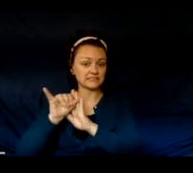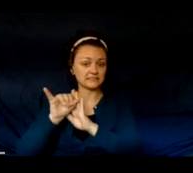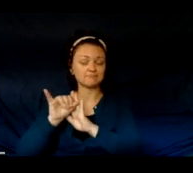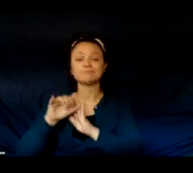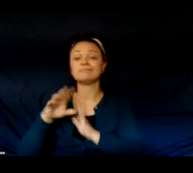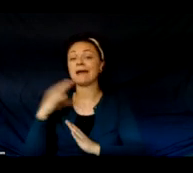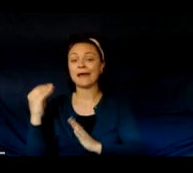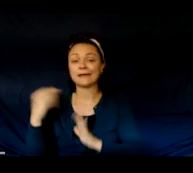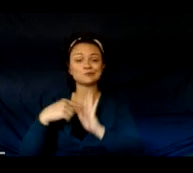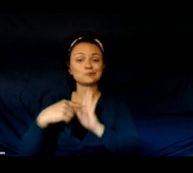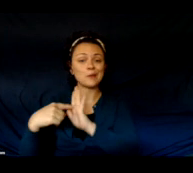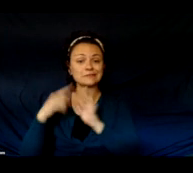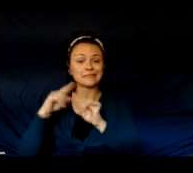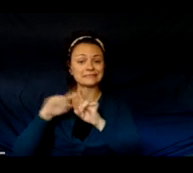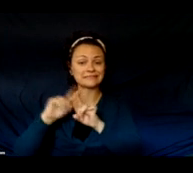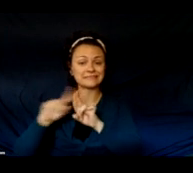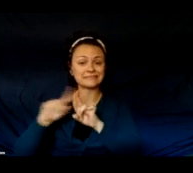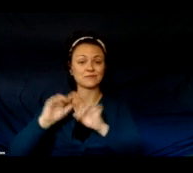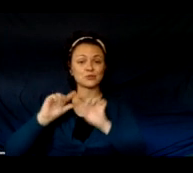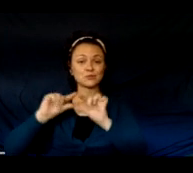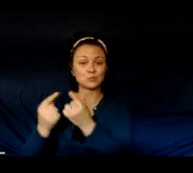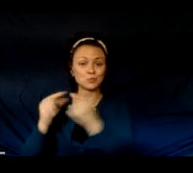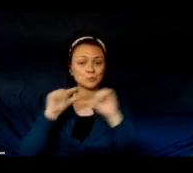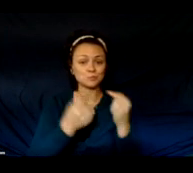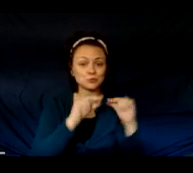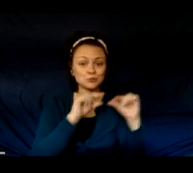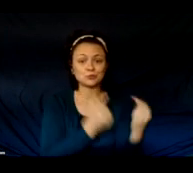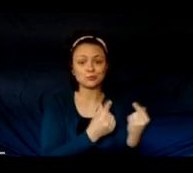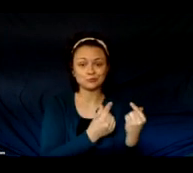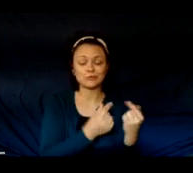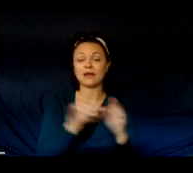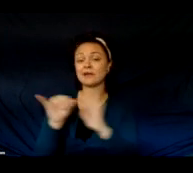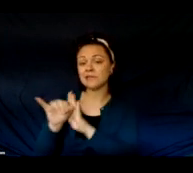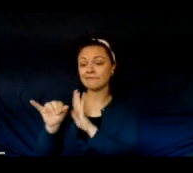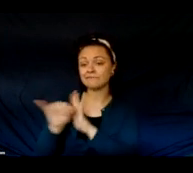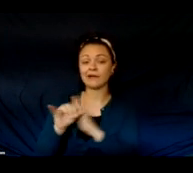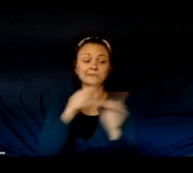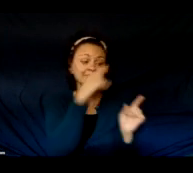Individuals identify as being Black LGBTQ,